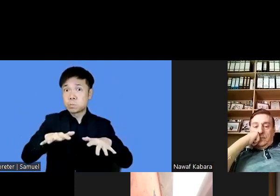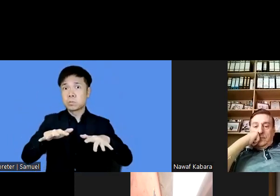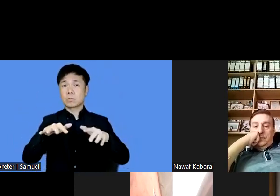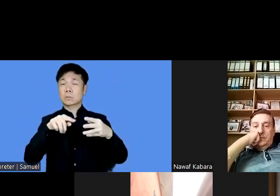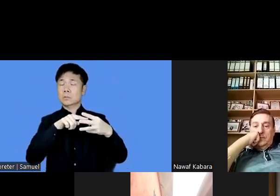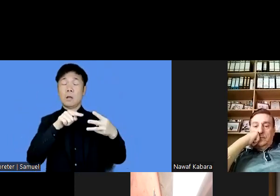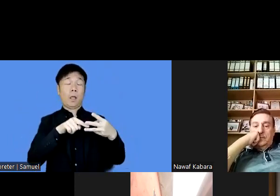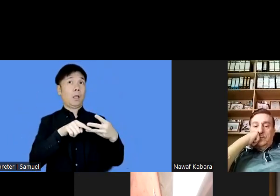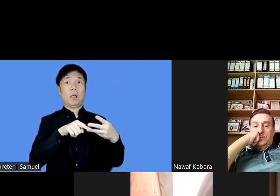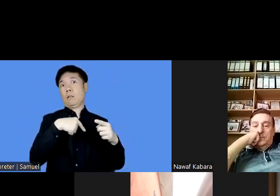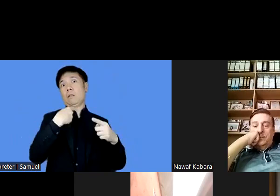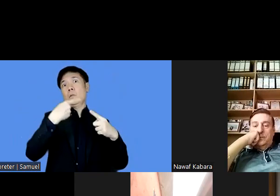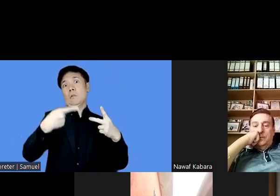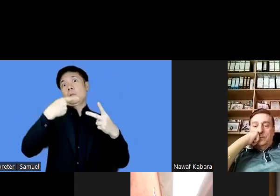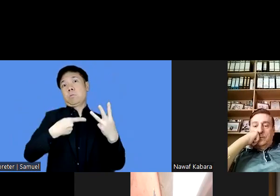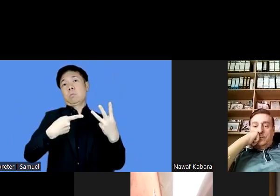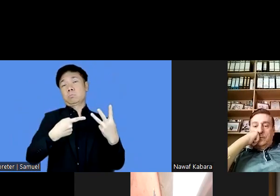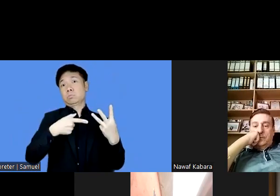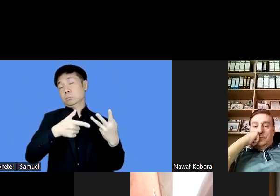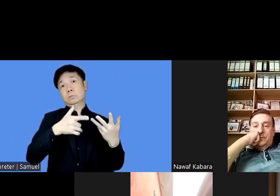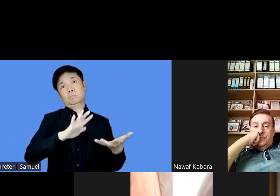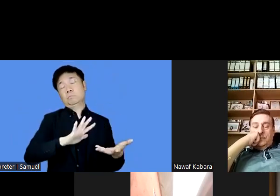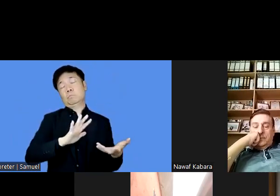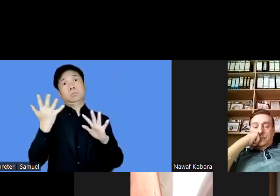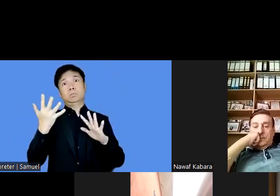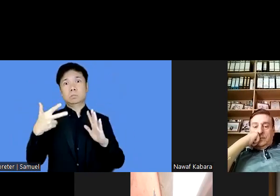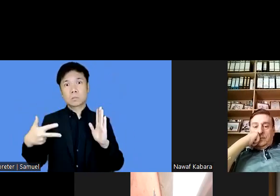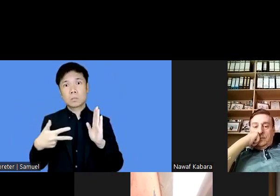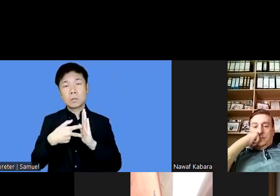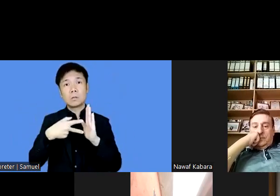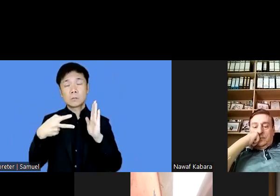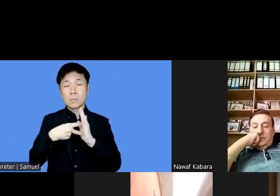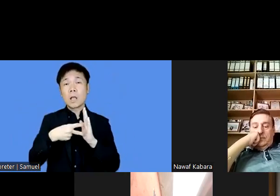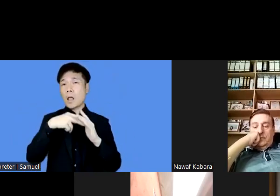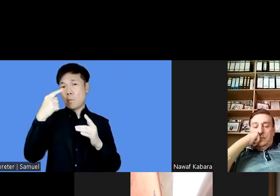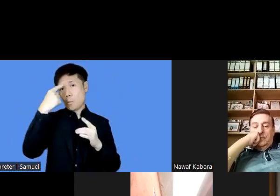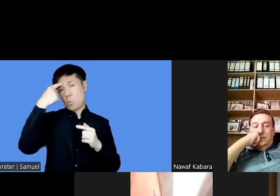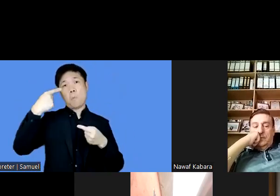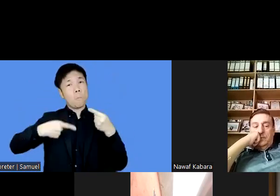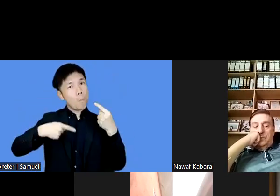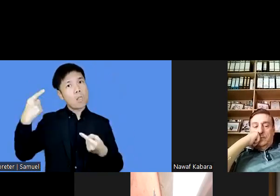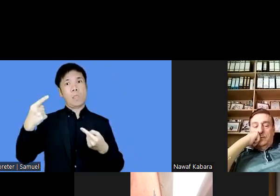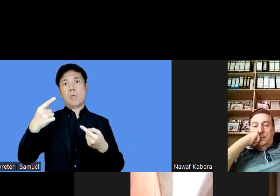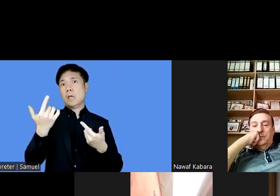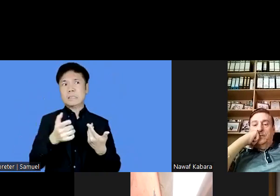in the country, and also there are many security and political challenges and considerations.